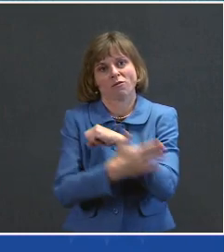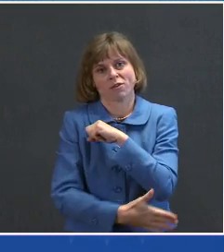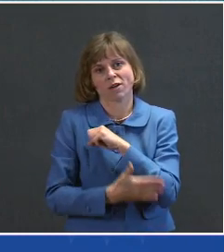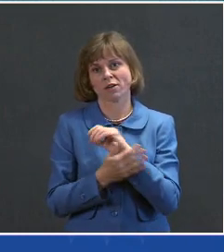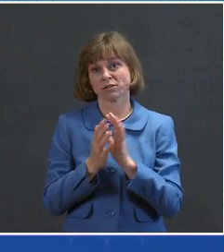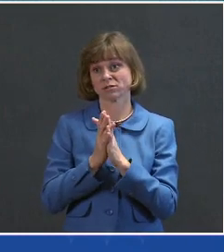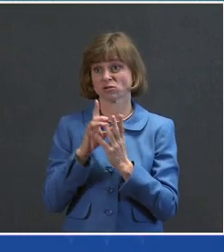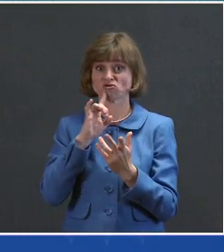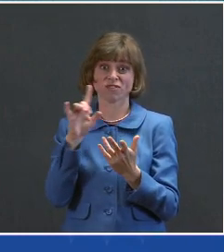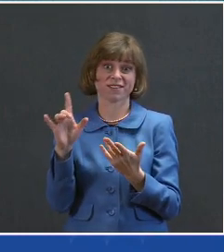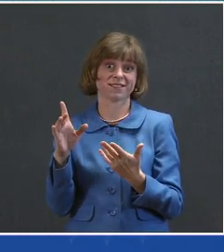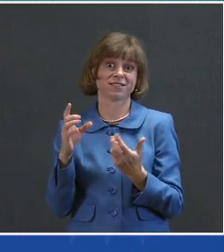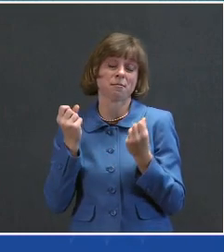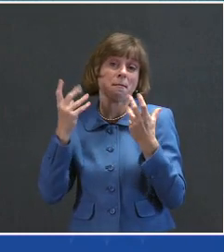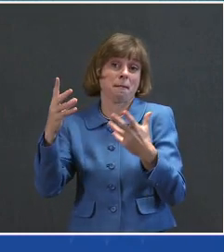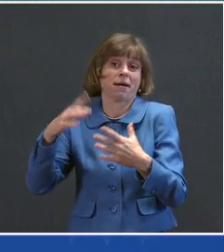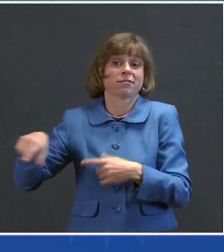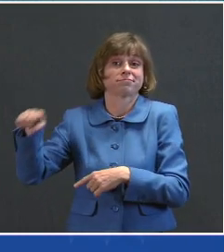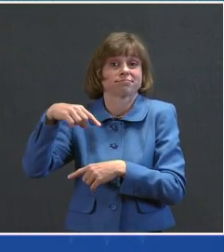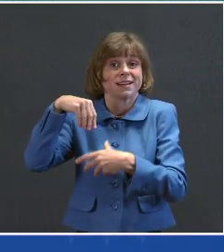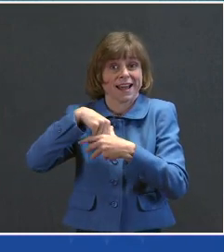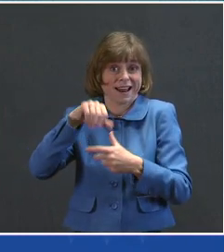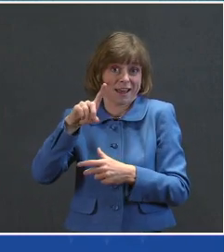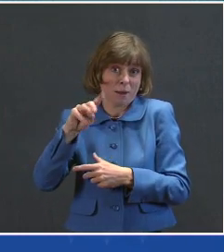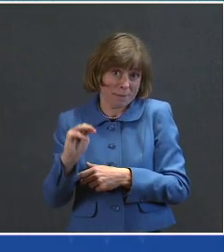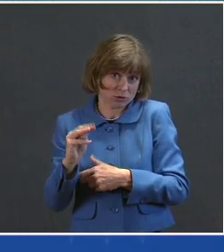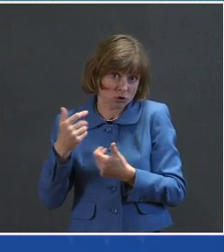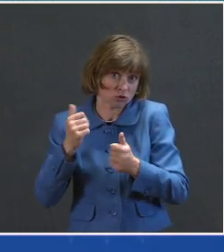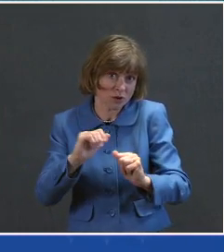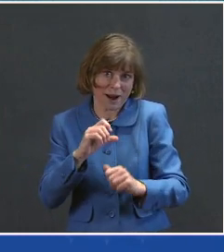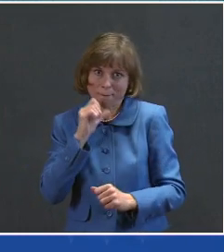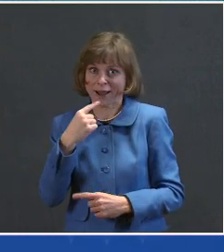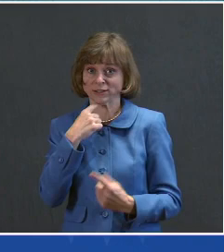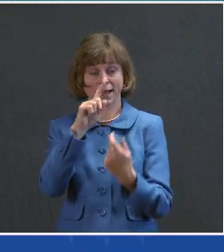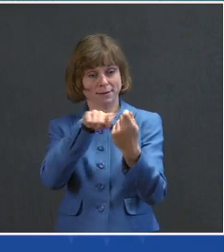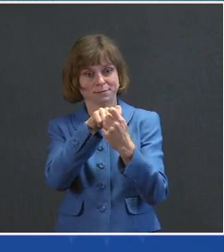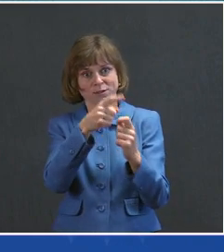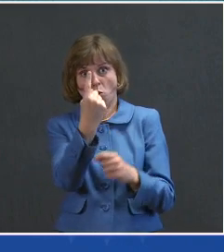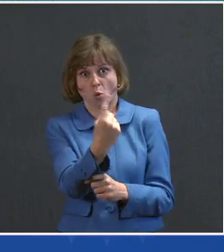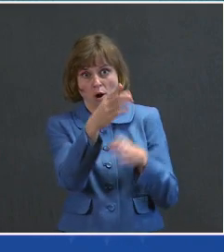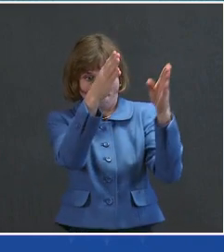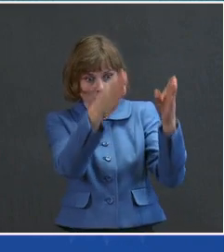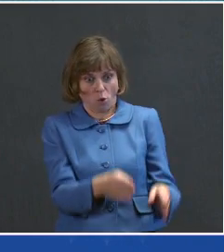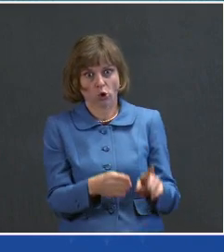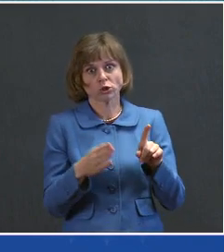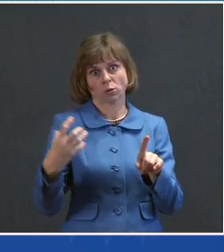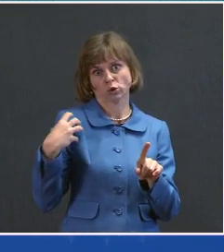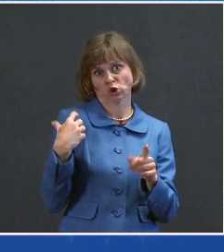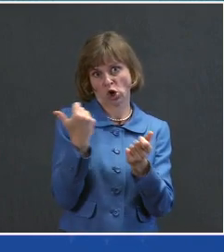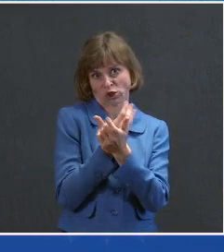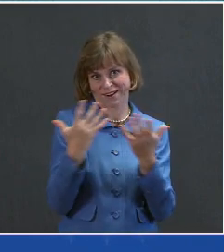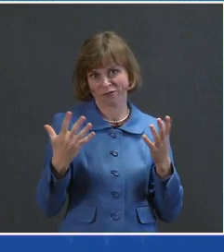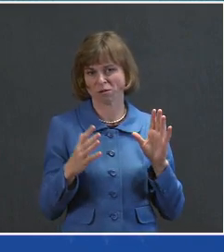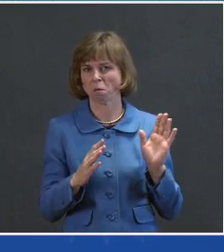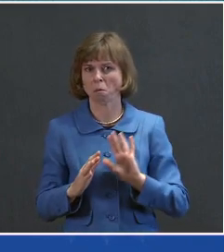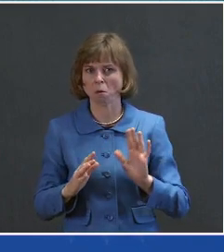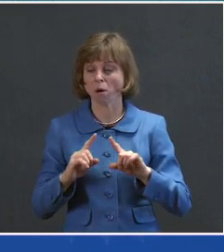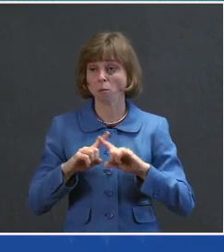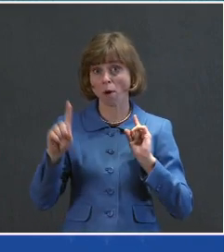I'm not going to detail exactly which individual was in charge of each component, other than to say that when the President came into office,